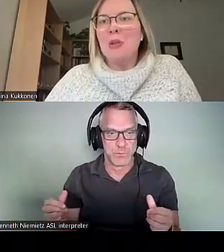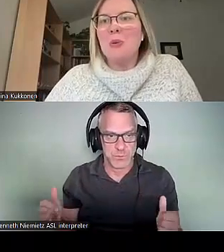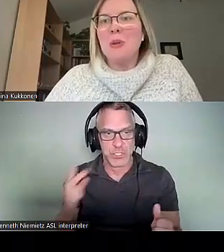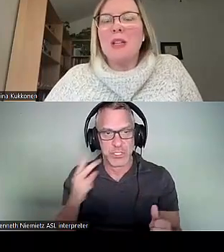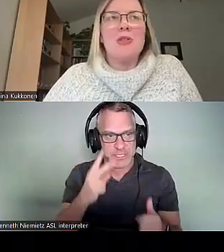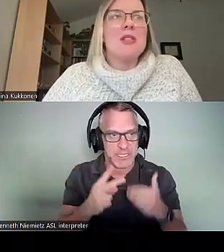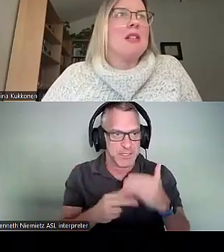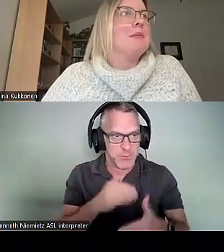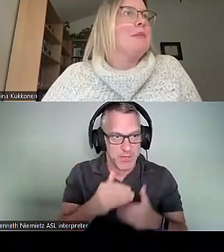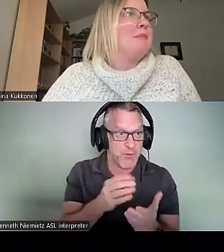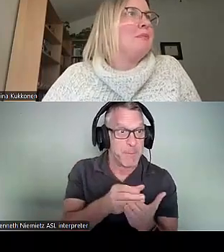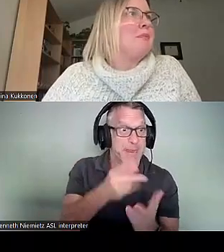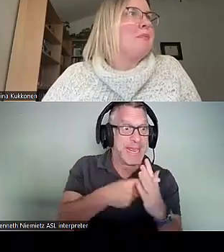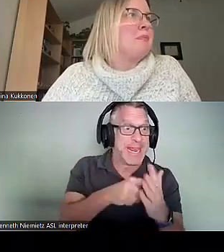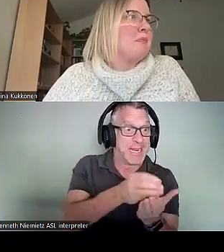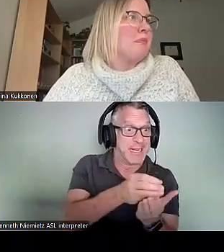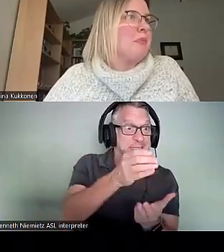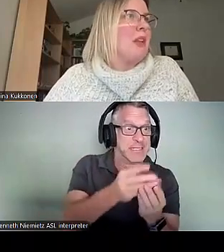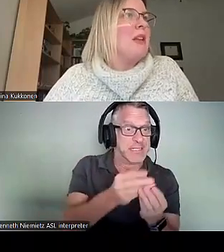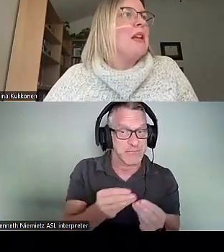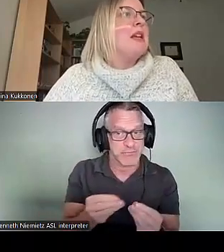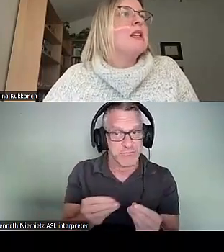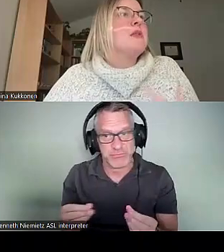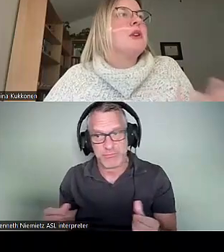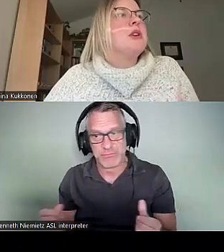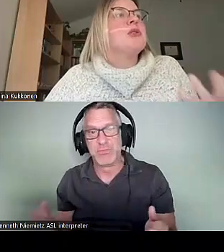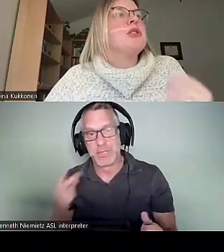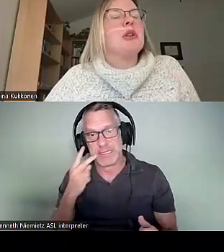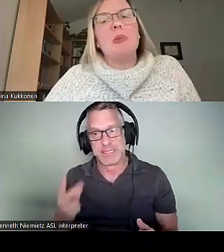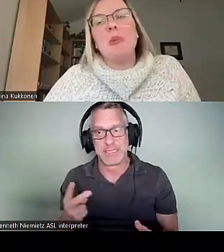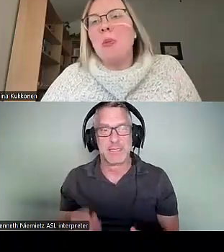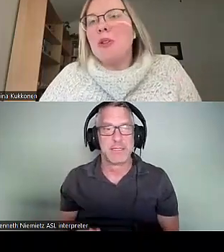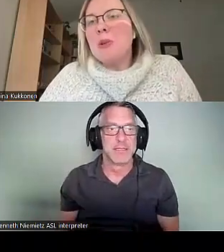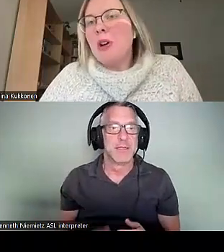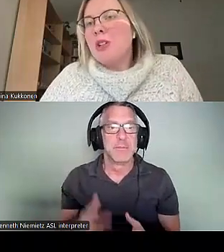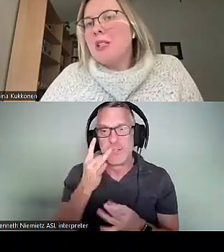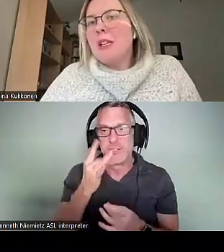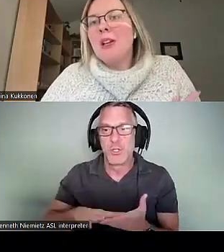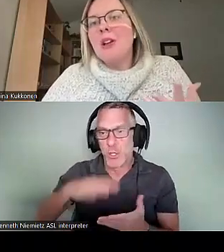which was really interesting. So if you're interested to learn more about this project,